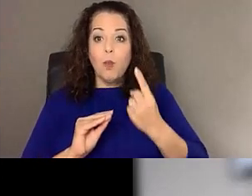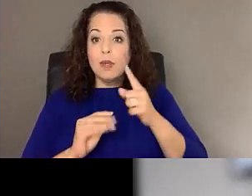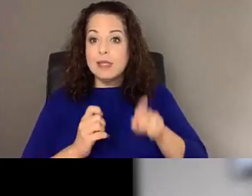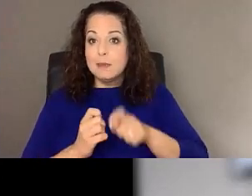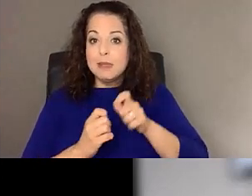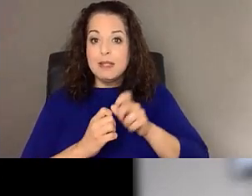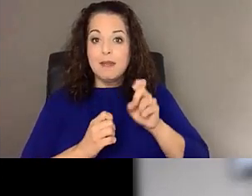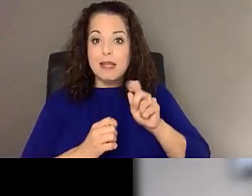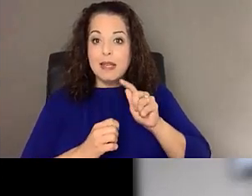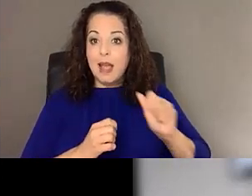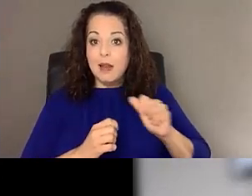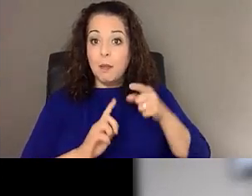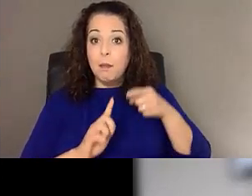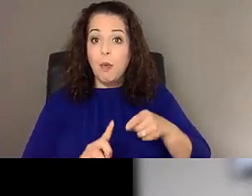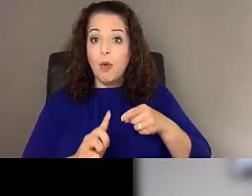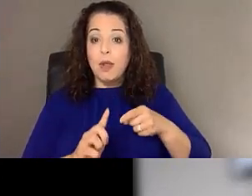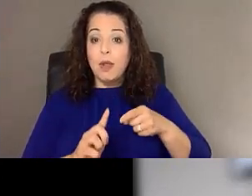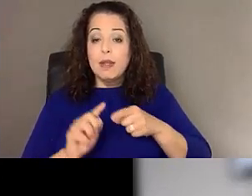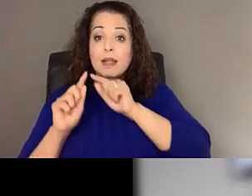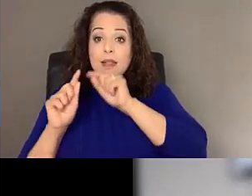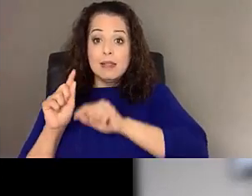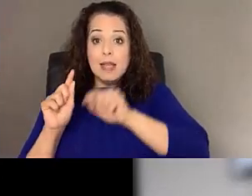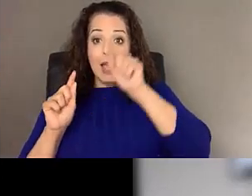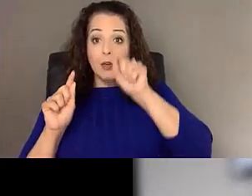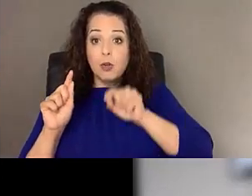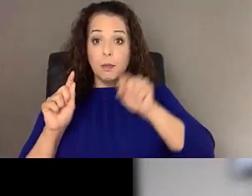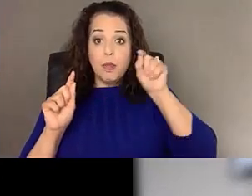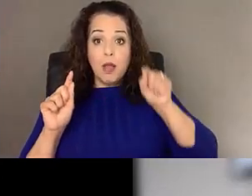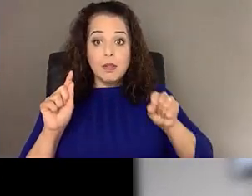Scatter plots are really great for displaying anomalies,